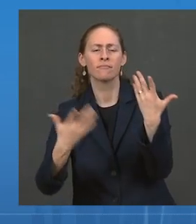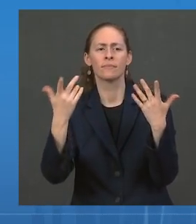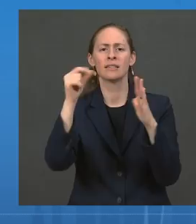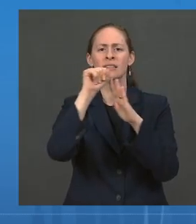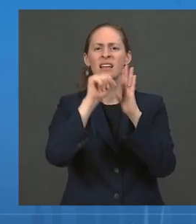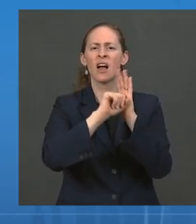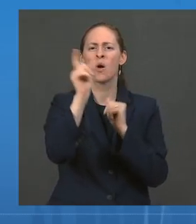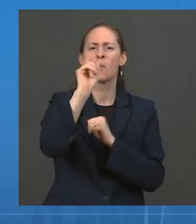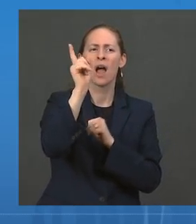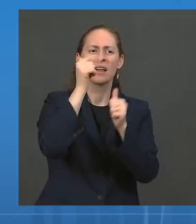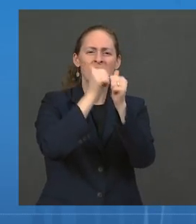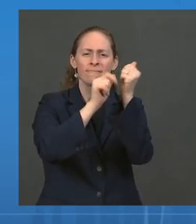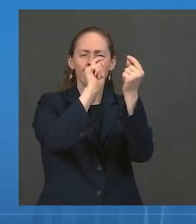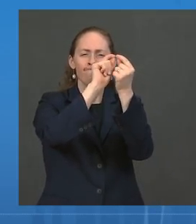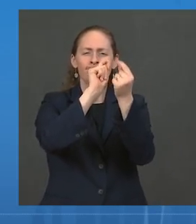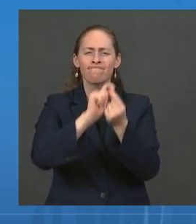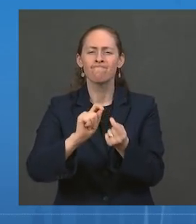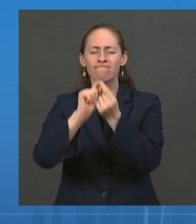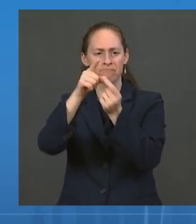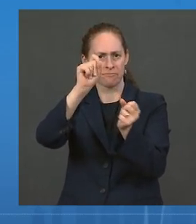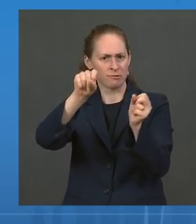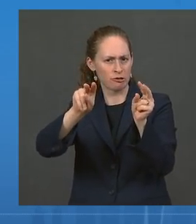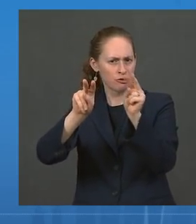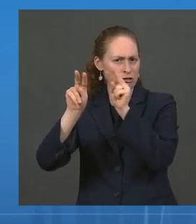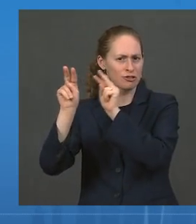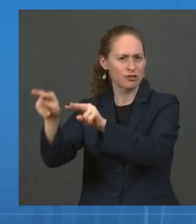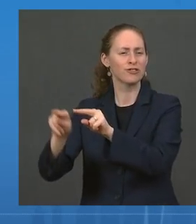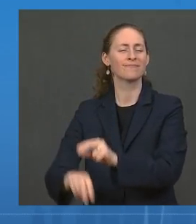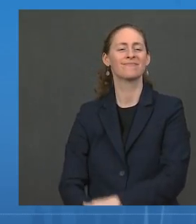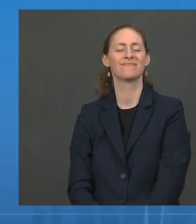As we noted, the data CDC receives is delayed by several days.